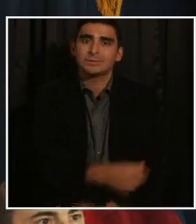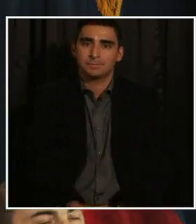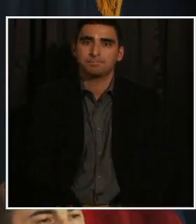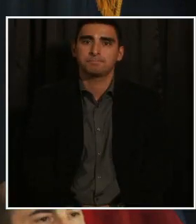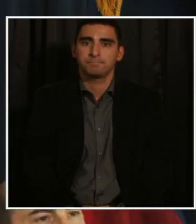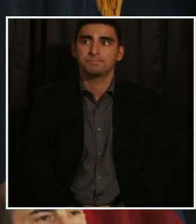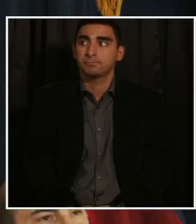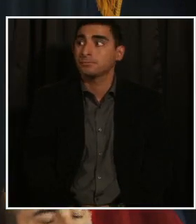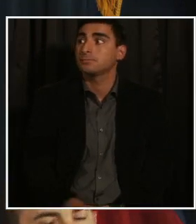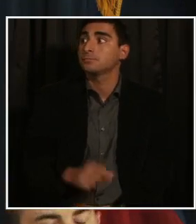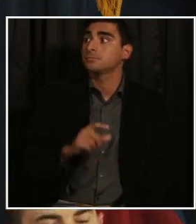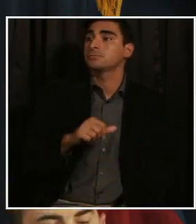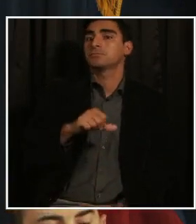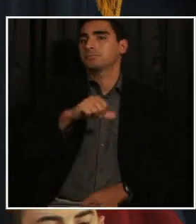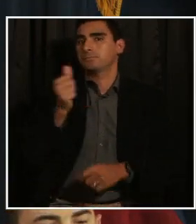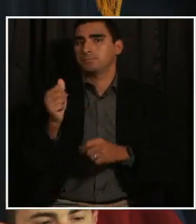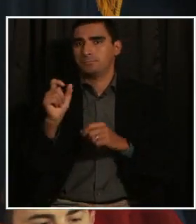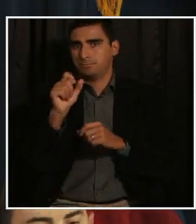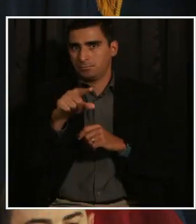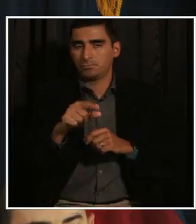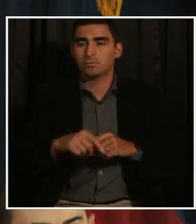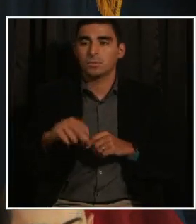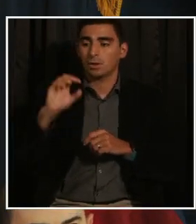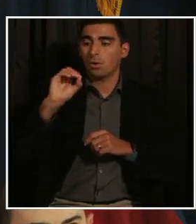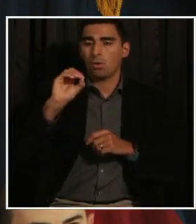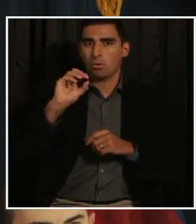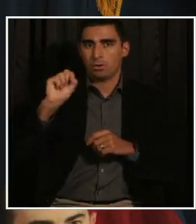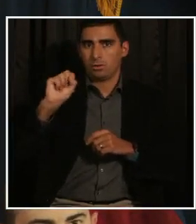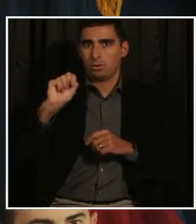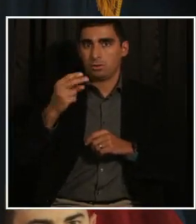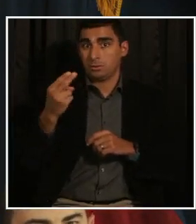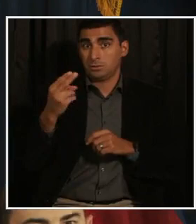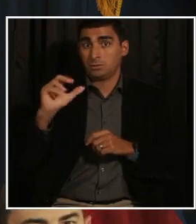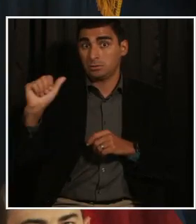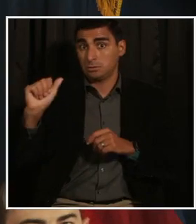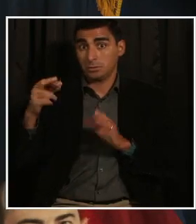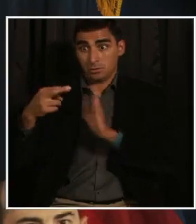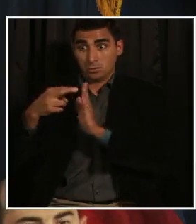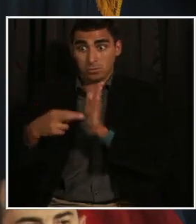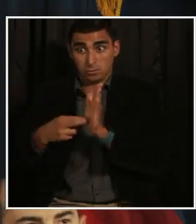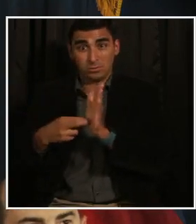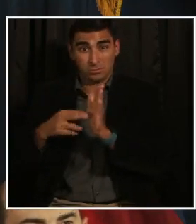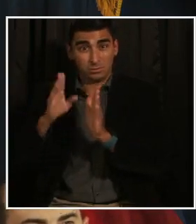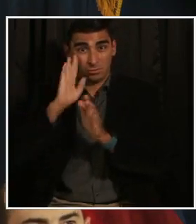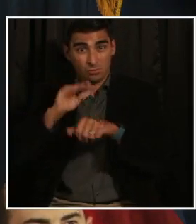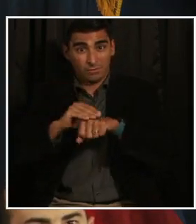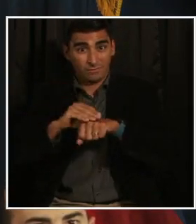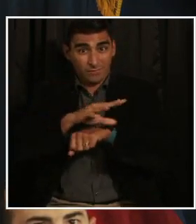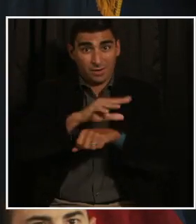it's our understanding that any osha rule would not impact a government worker so if i'm in a